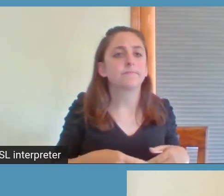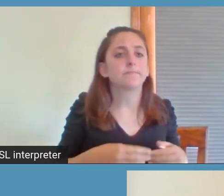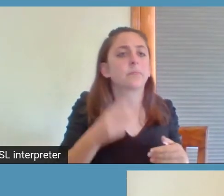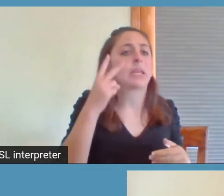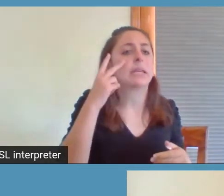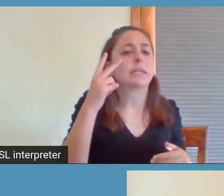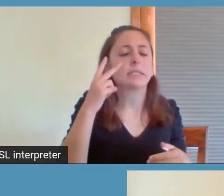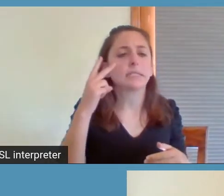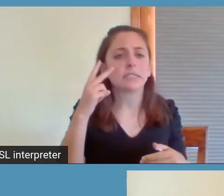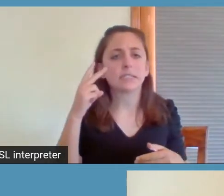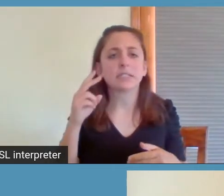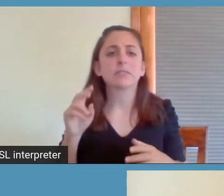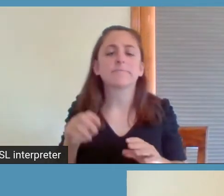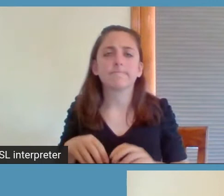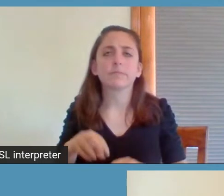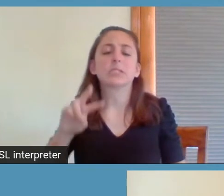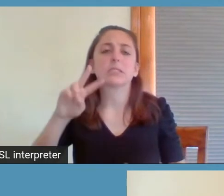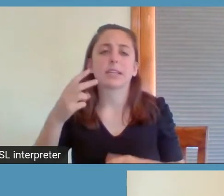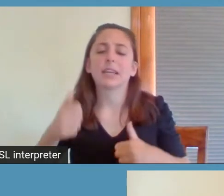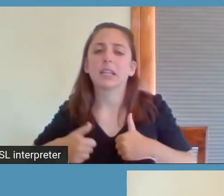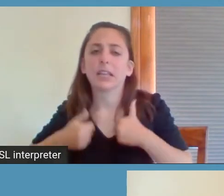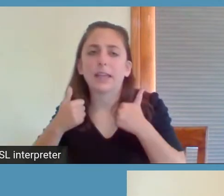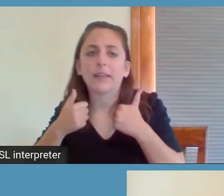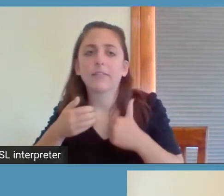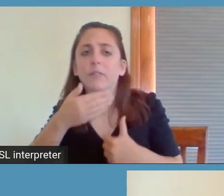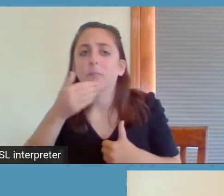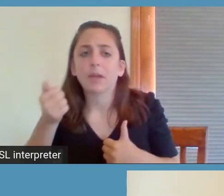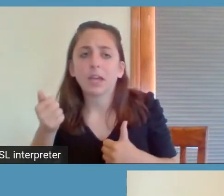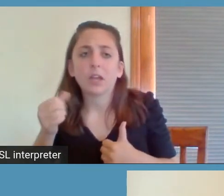those types of things or is it sort of being uh surpassed by some of these other